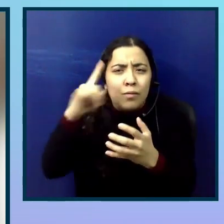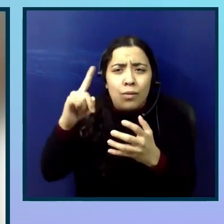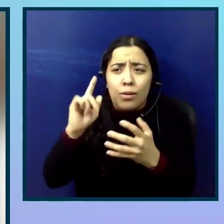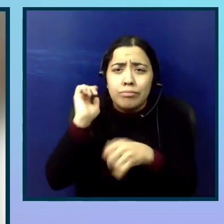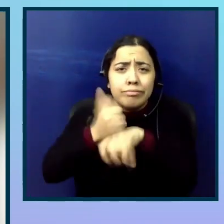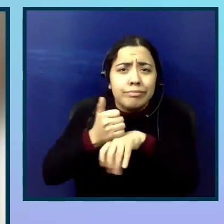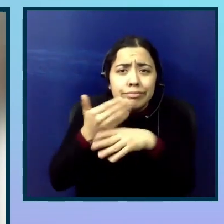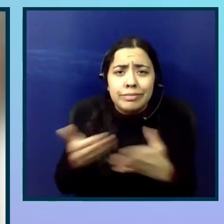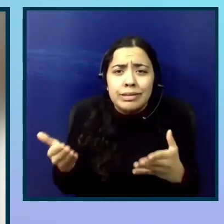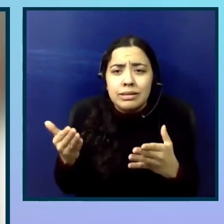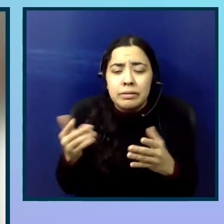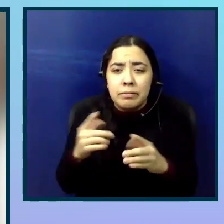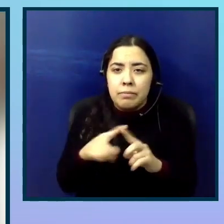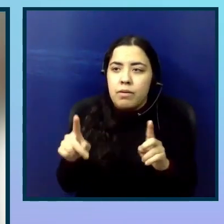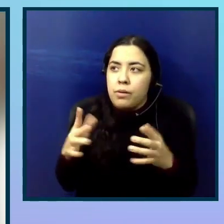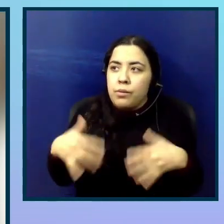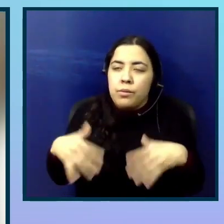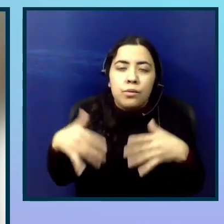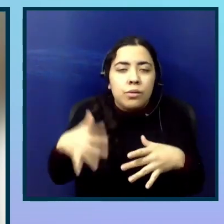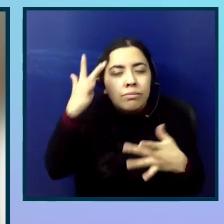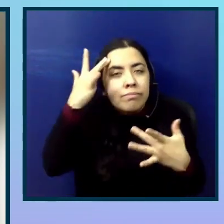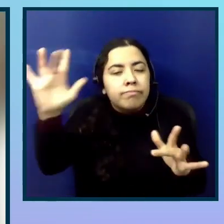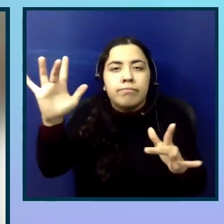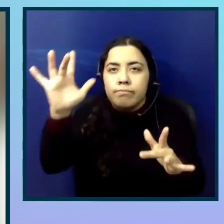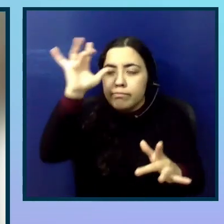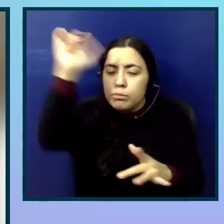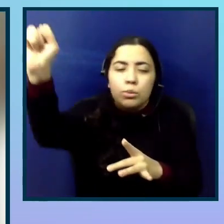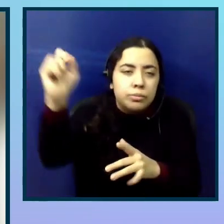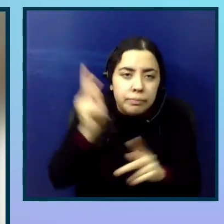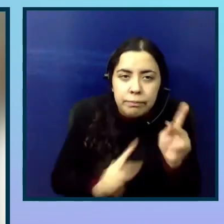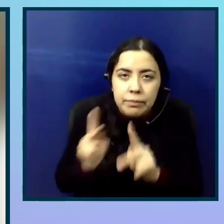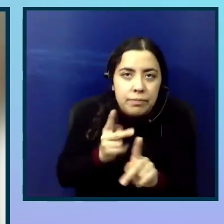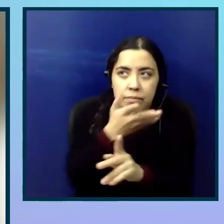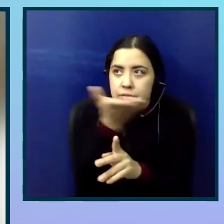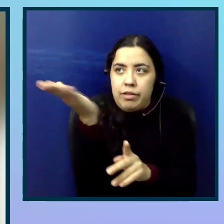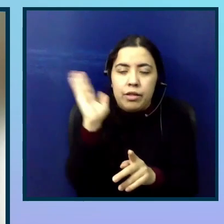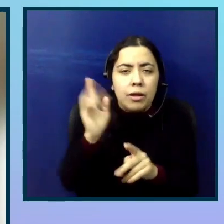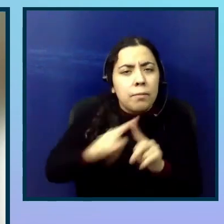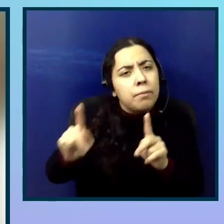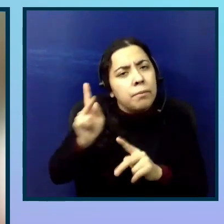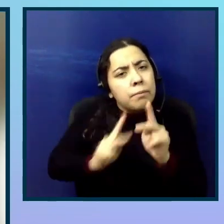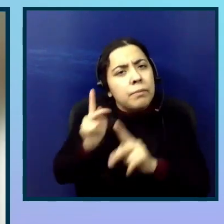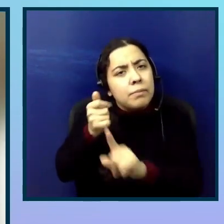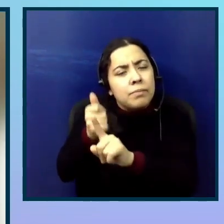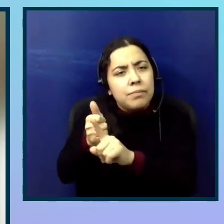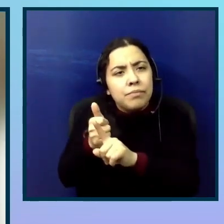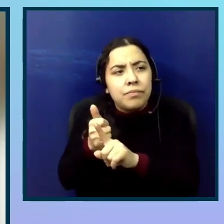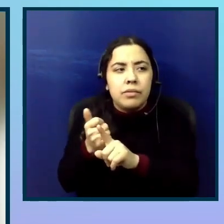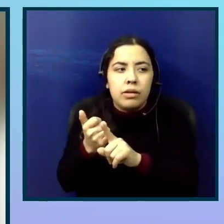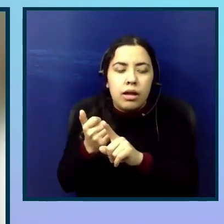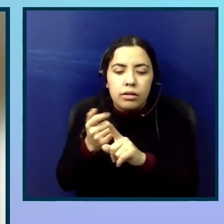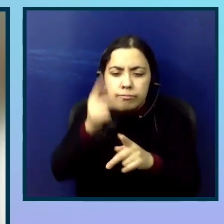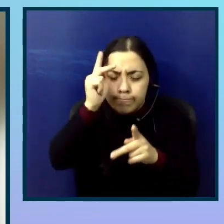and it's the brilliant people out there, but people build on top of this. And people bring in techniques, they bring in methodologies,